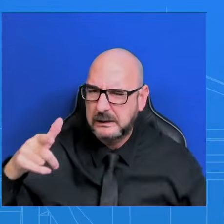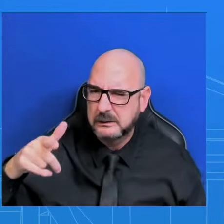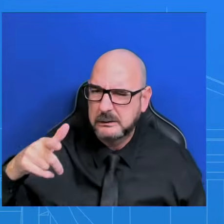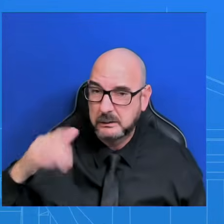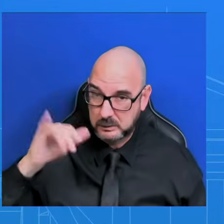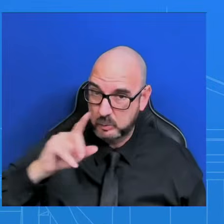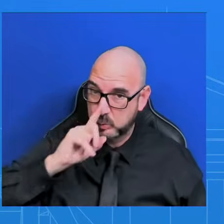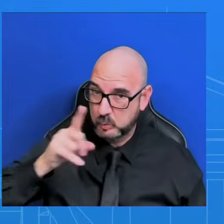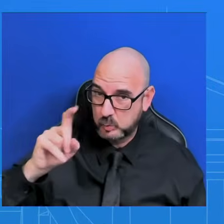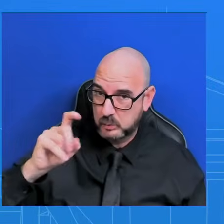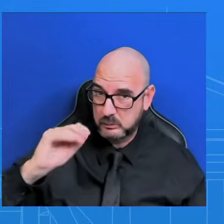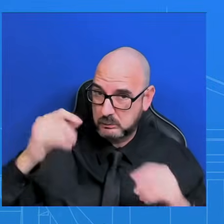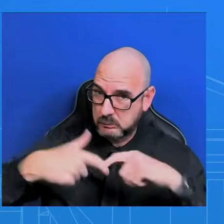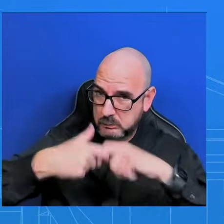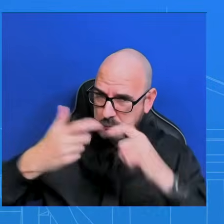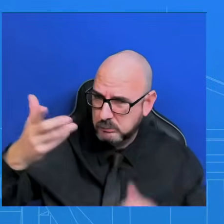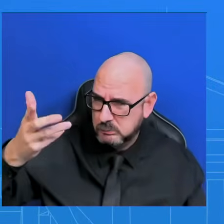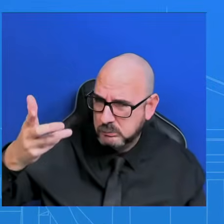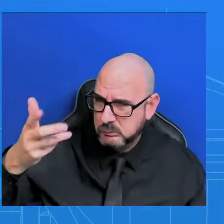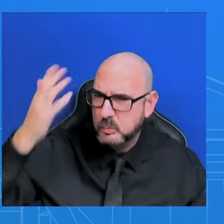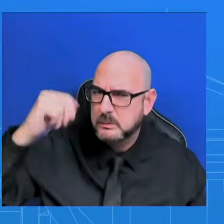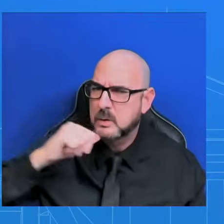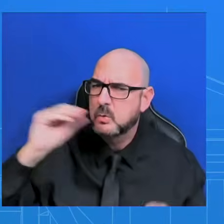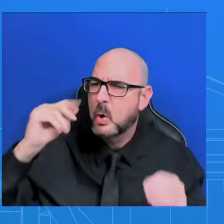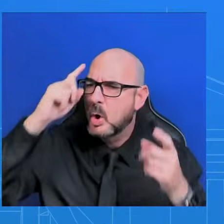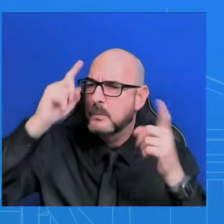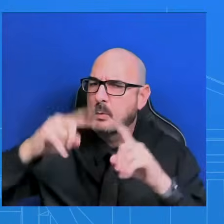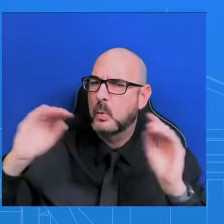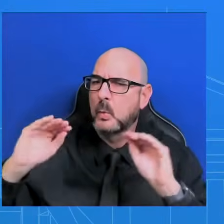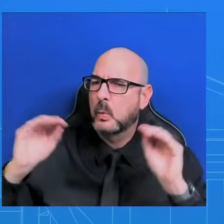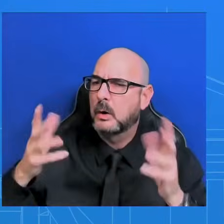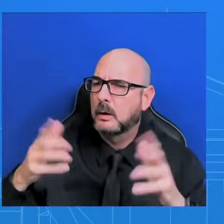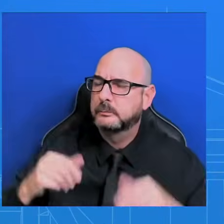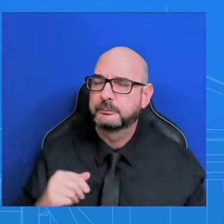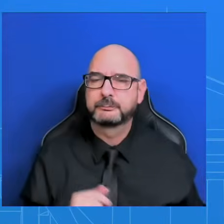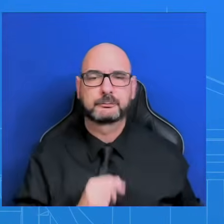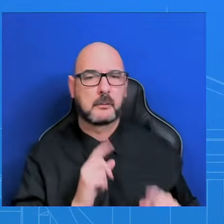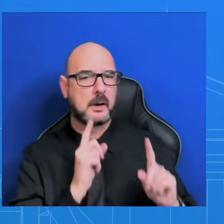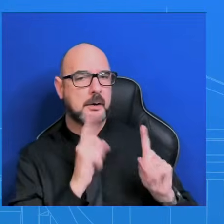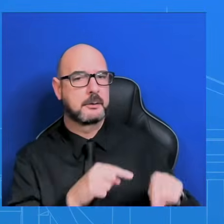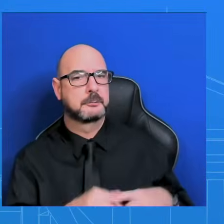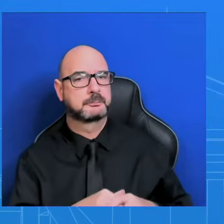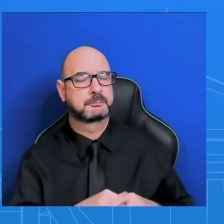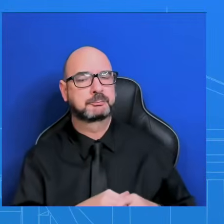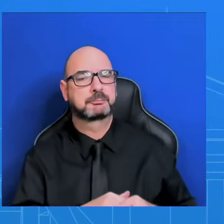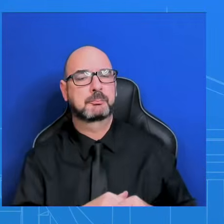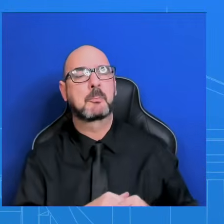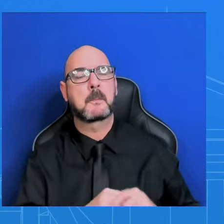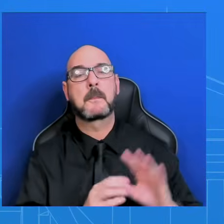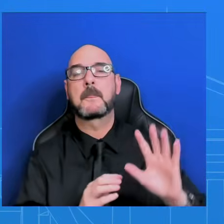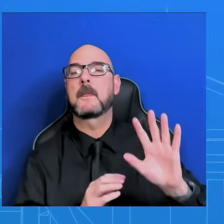Ms. Jean-Pierre: Well, we're going to let them speak to that. But that's -- we've been saying it's headed in the right direction, right? We've been saying that we are encouraged by it, right?